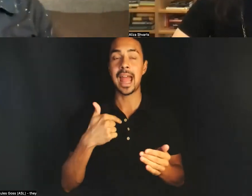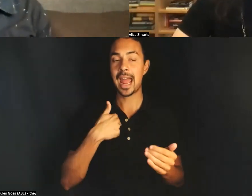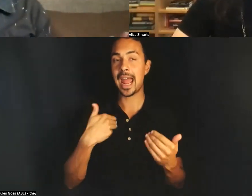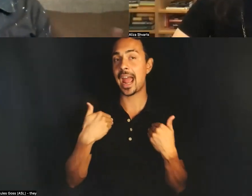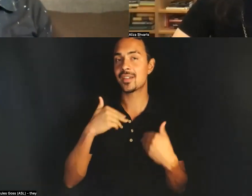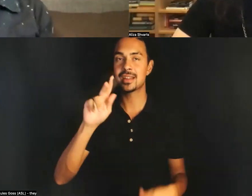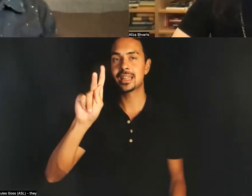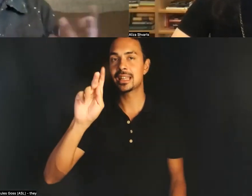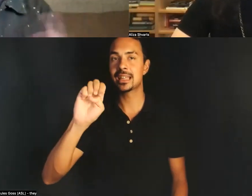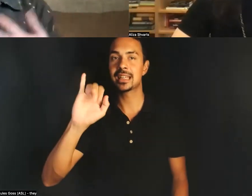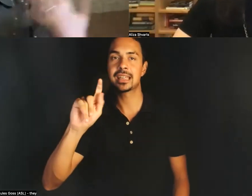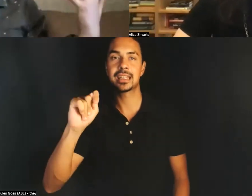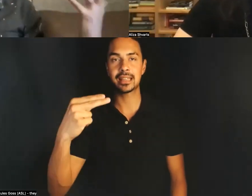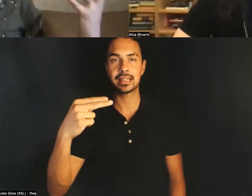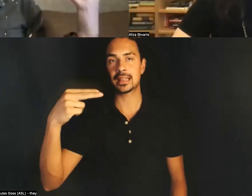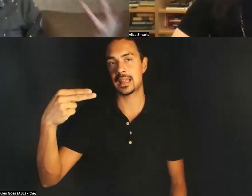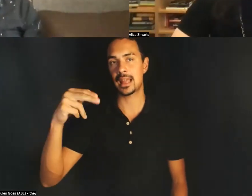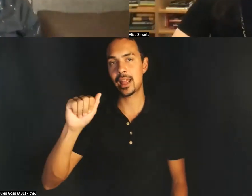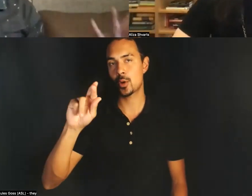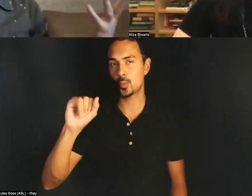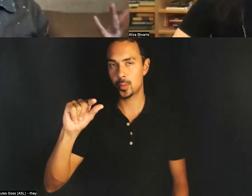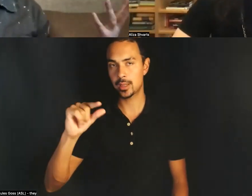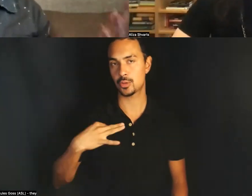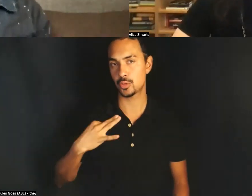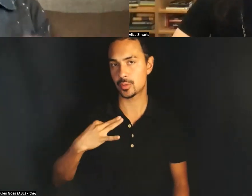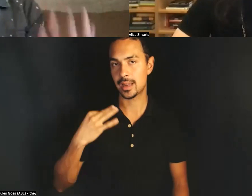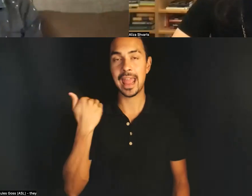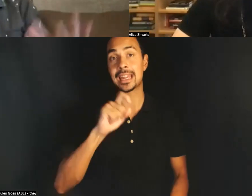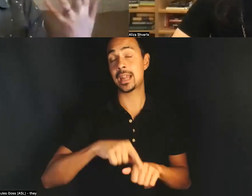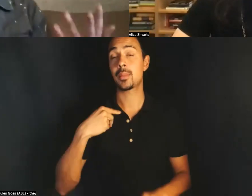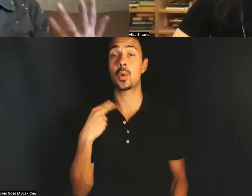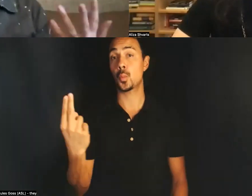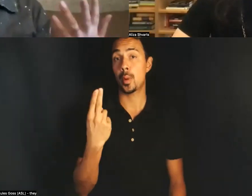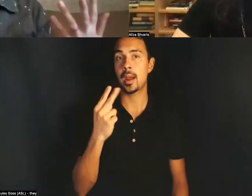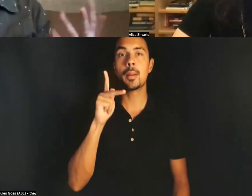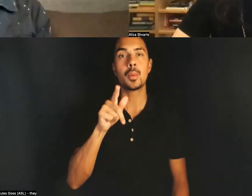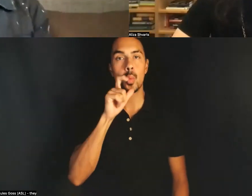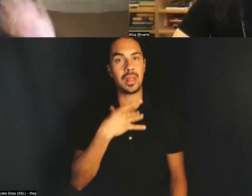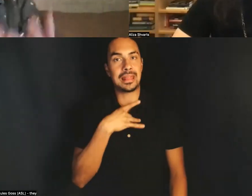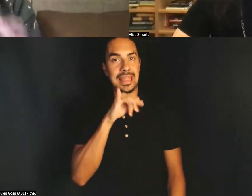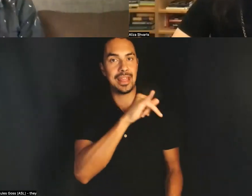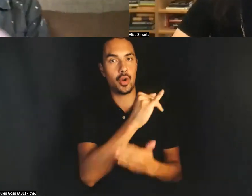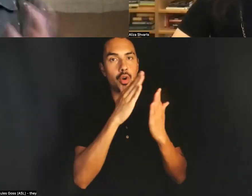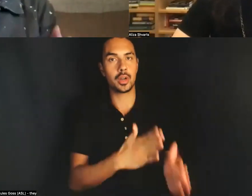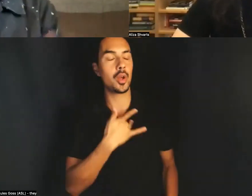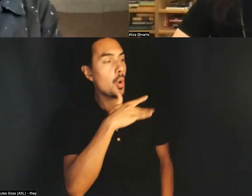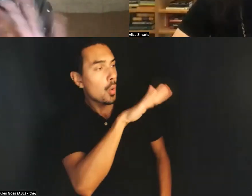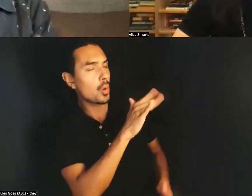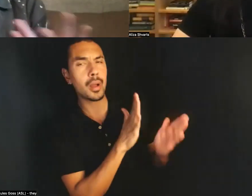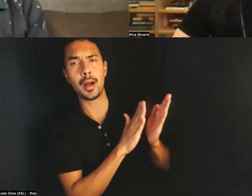somebody might comment on. I have a Keith Herring T-shirt that whenever I wear, people who are fans of Keith Herring